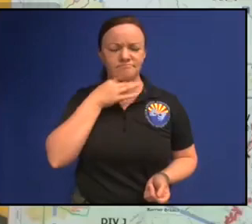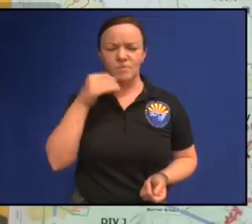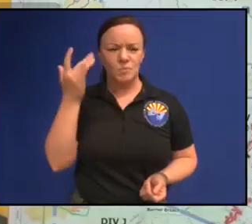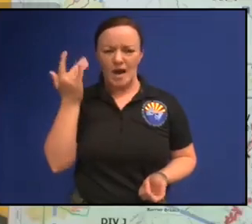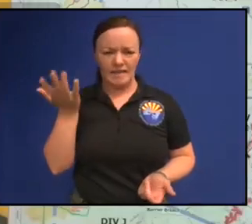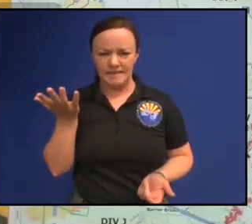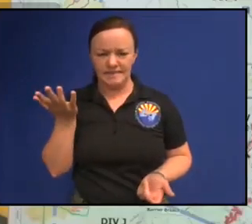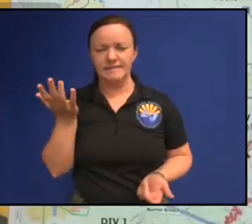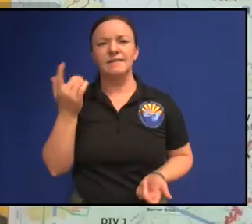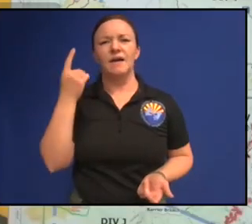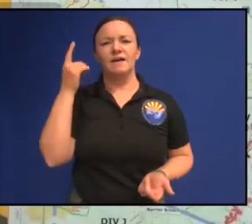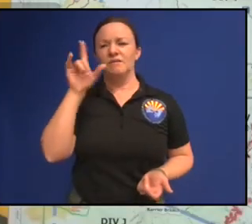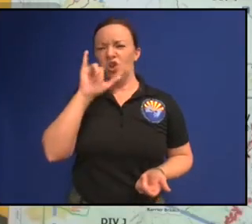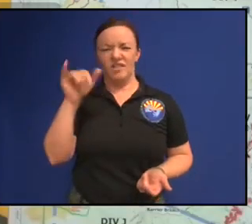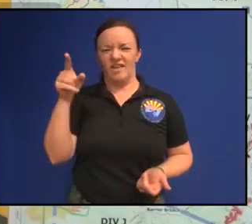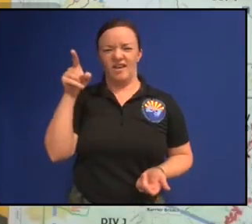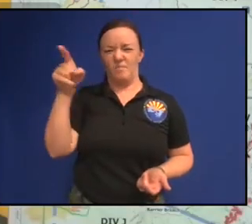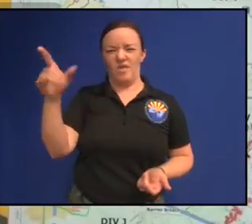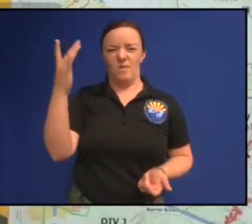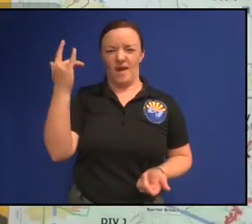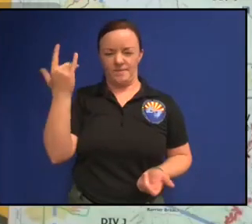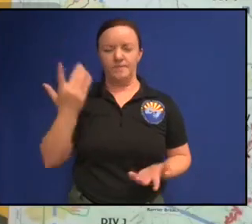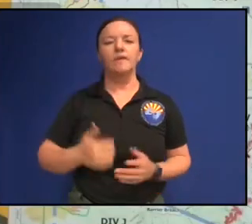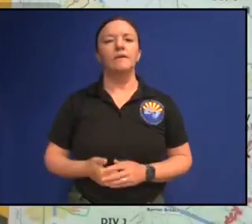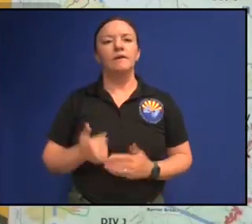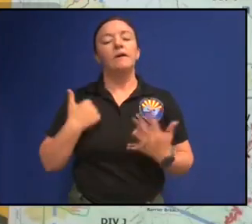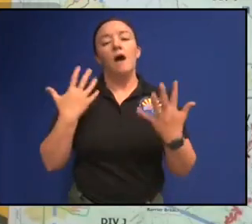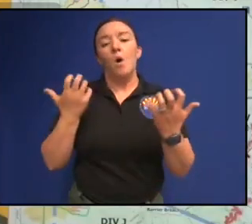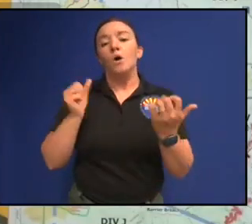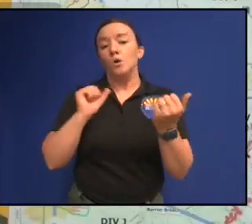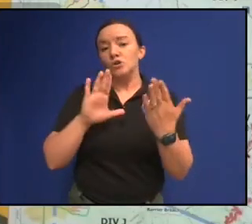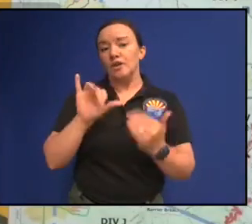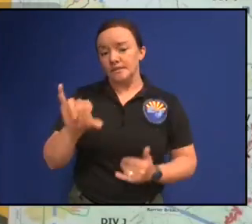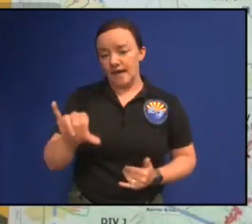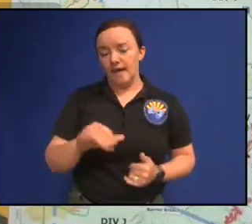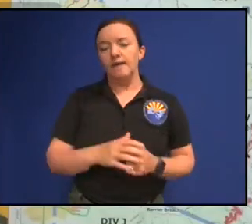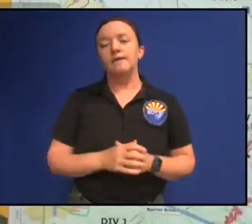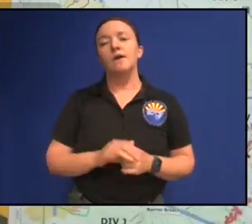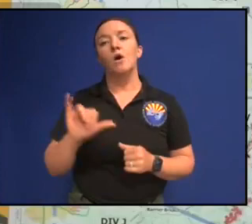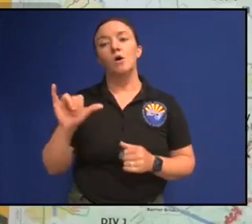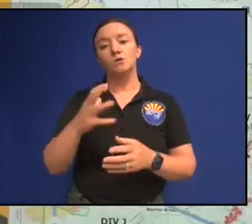AND I WANT TO ADDRESS THAT, TOO. AND WE HAVE RECEIVED MANY QUESTIONS ABOUT WHAT IS GOING